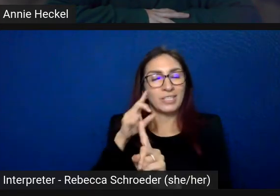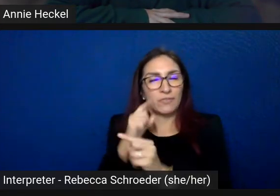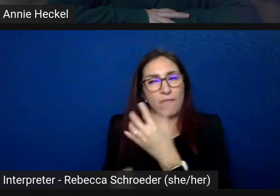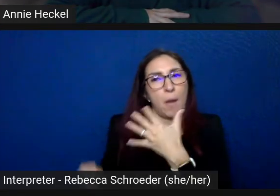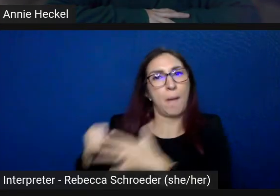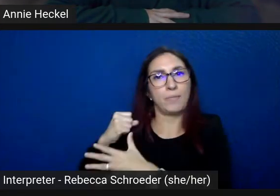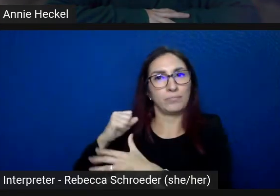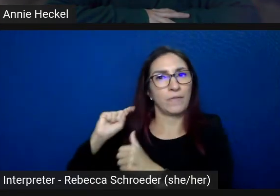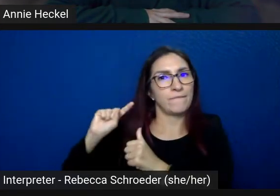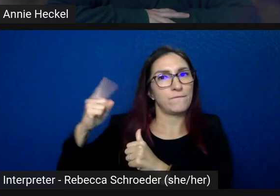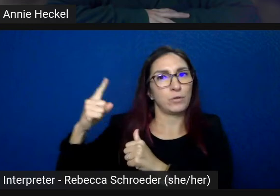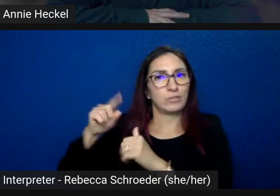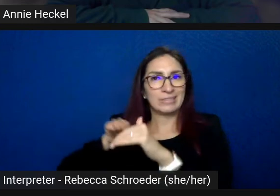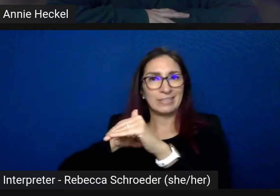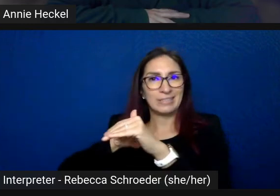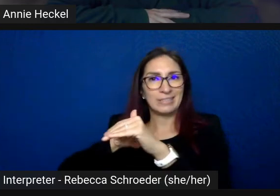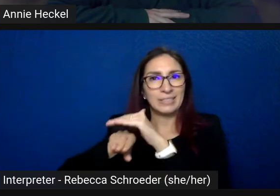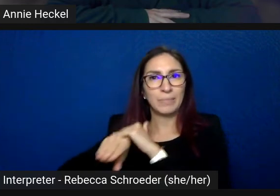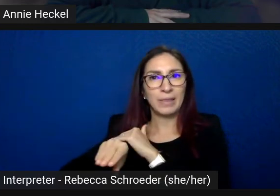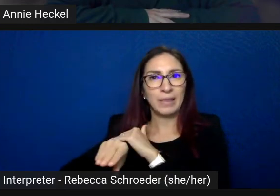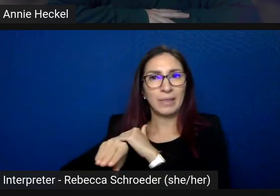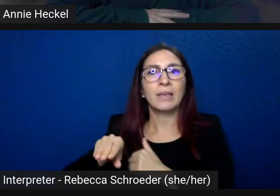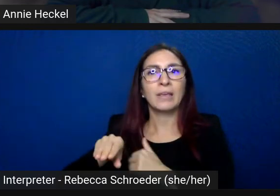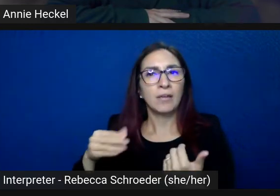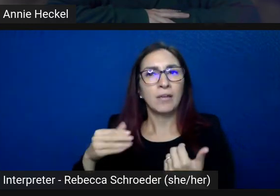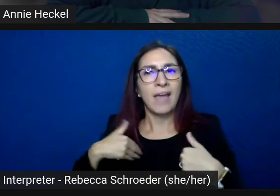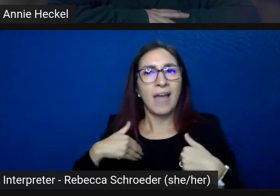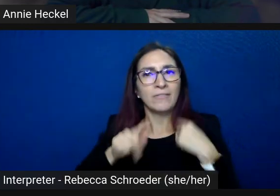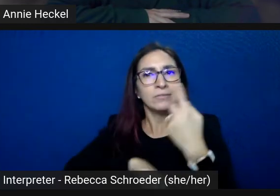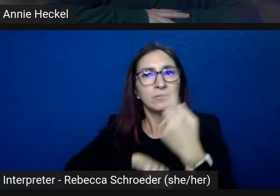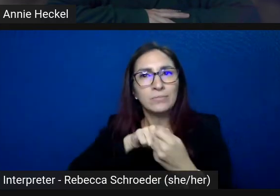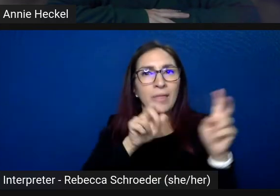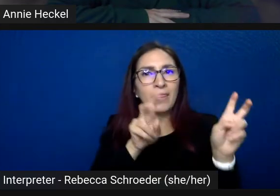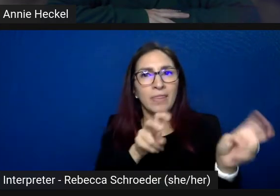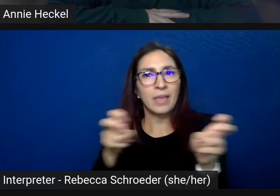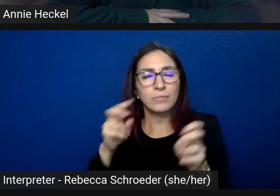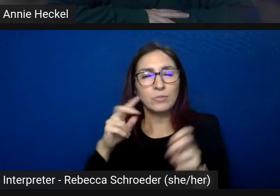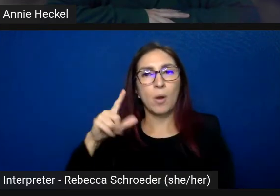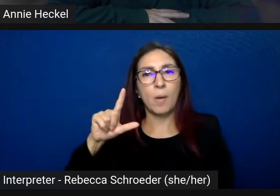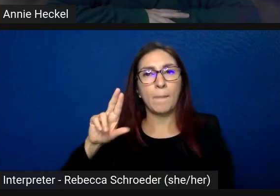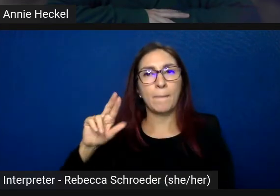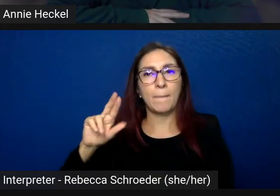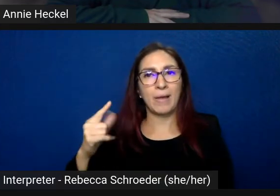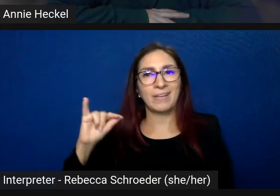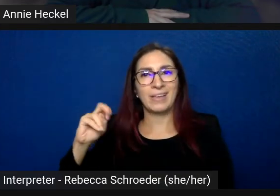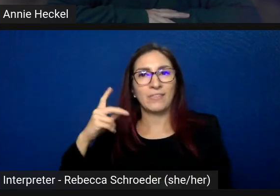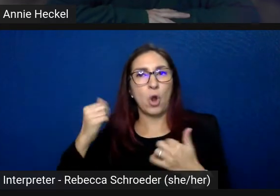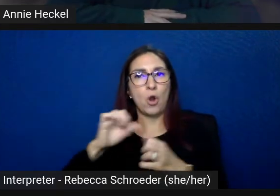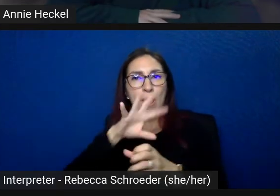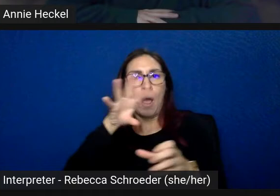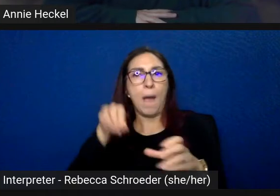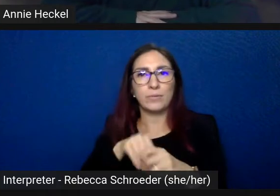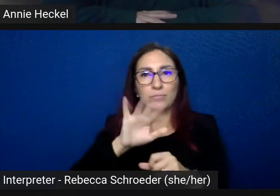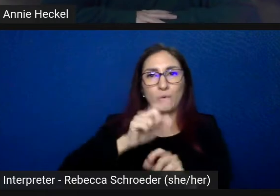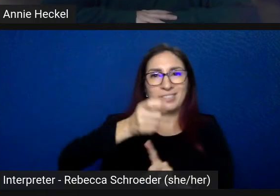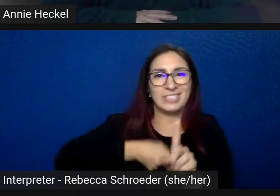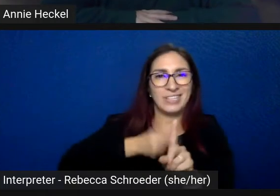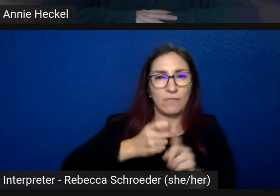of your default starter theme, or do you just build everything from scratch? No.